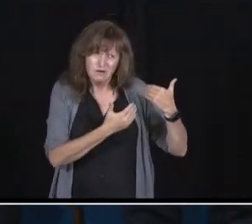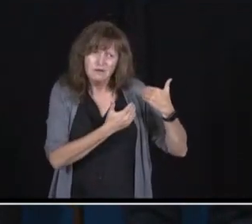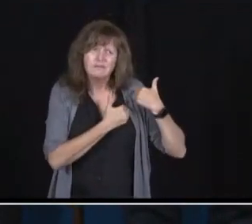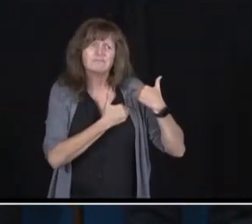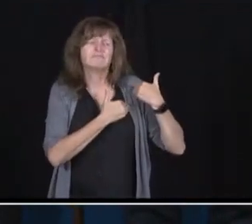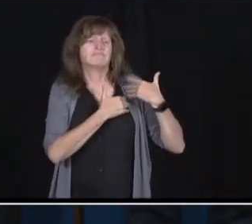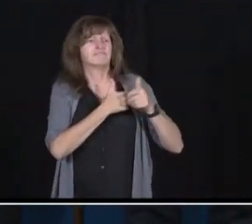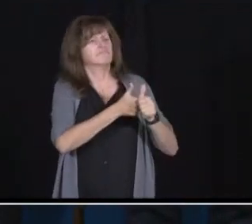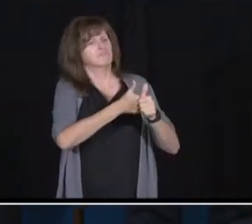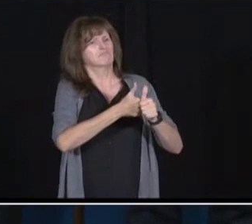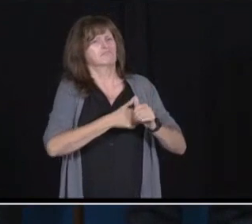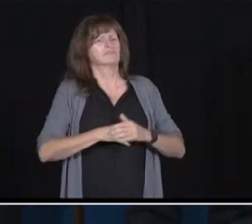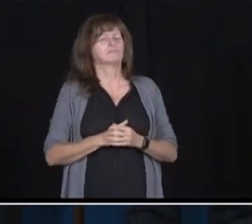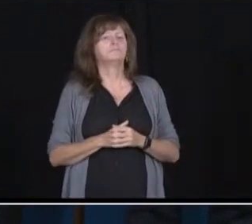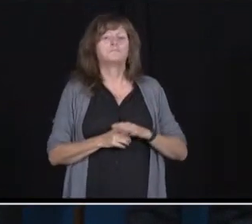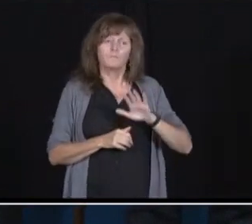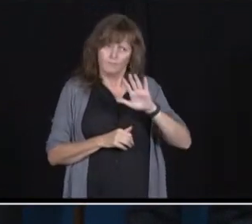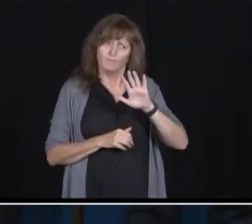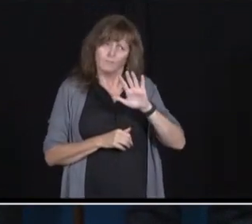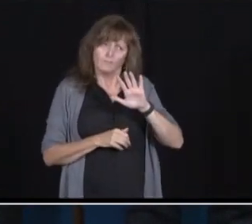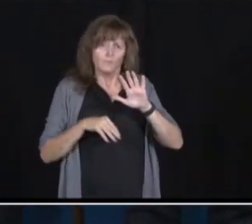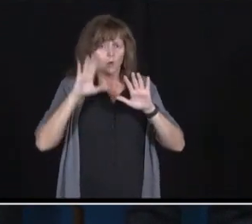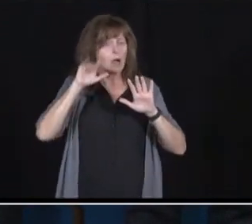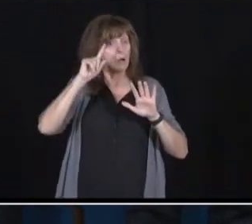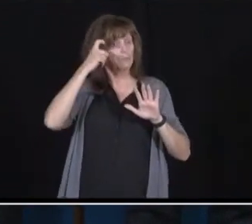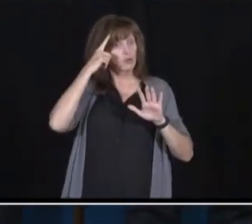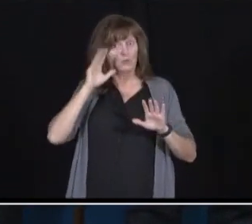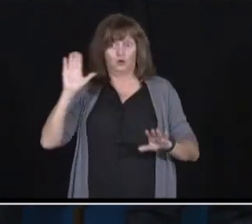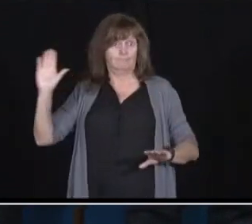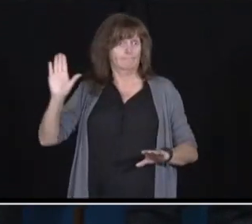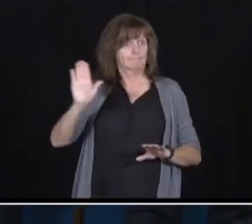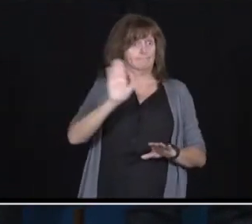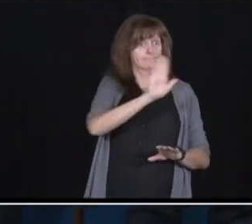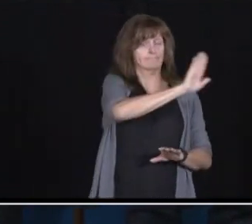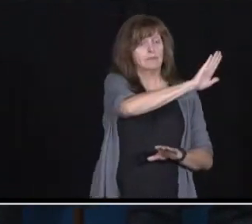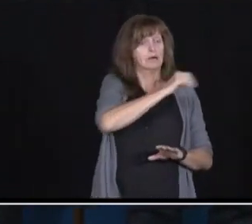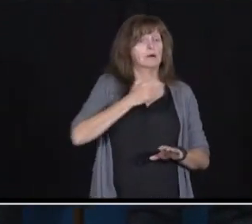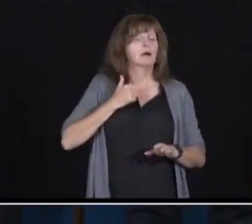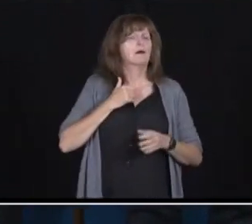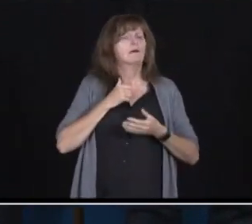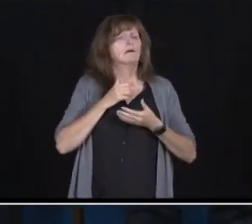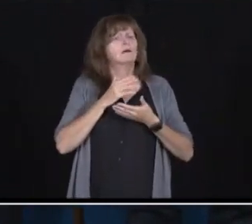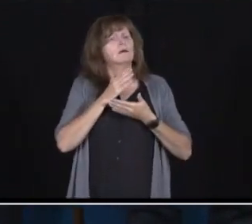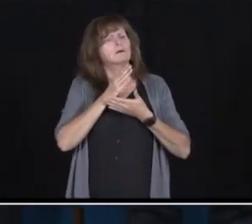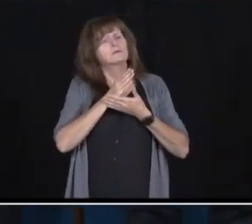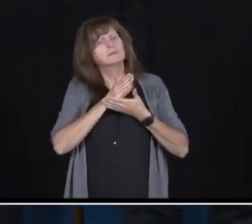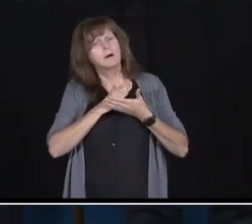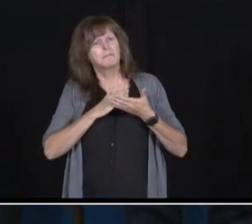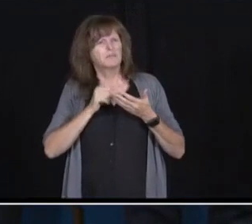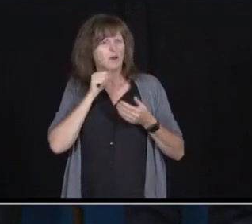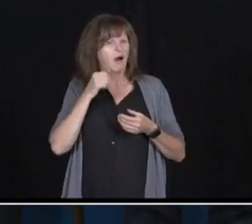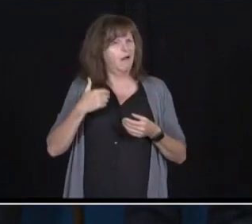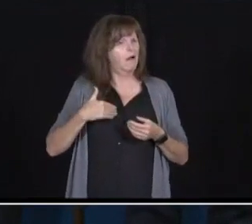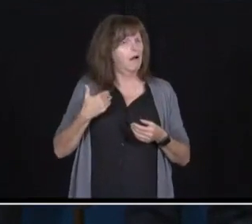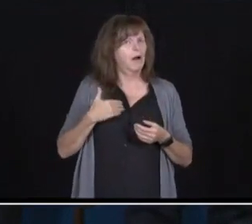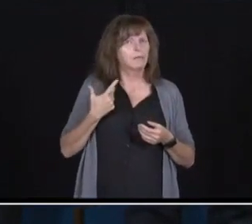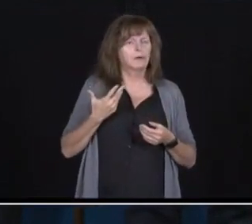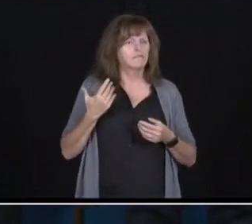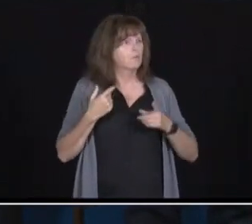government are a kind will for the taxpayers. In saying that, I know a few of the premiers weren't happy that someone was stepping on their toes.